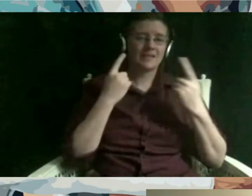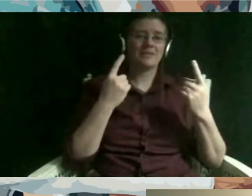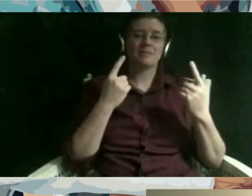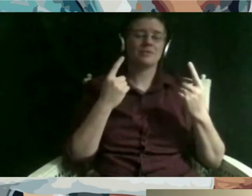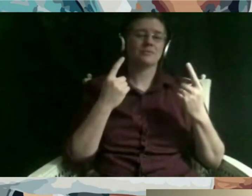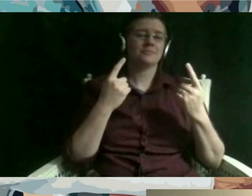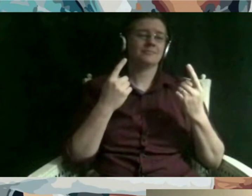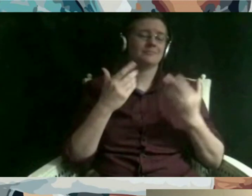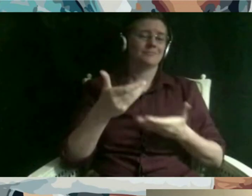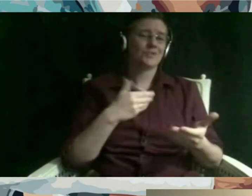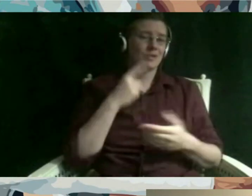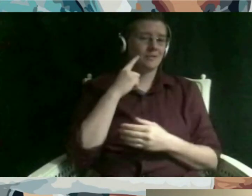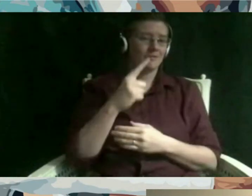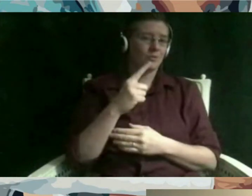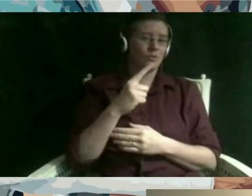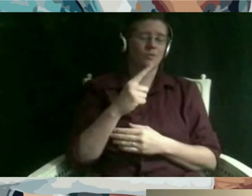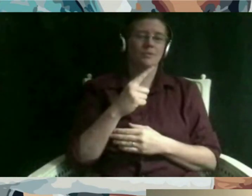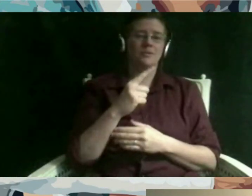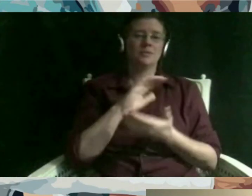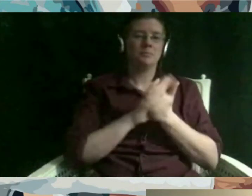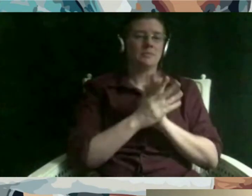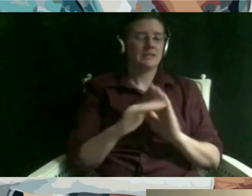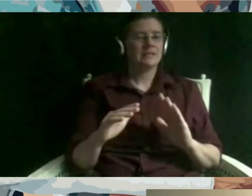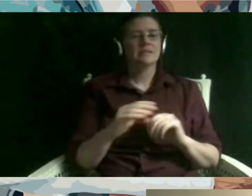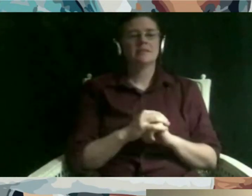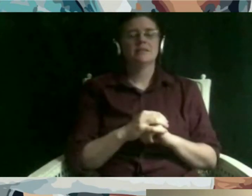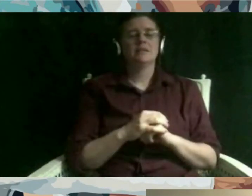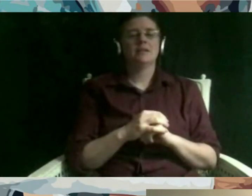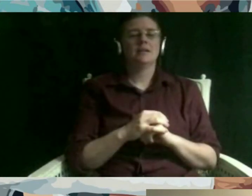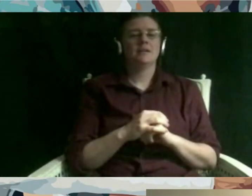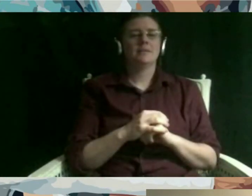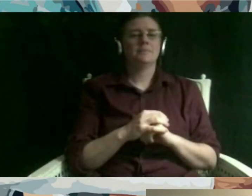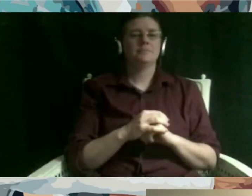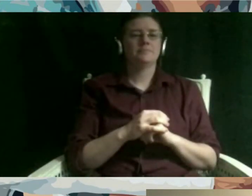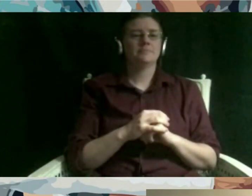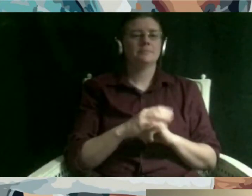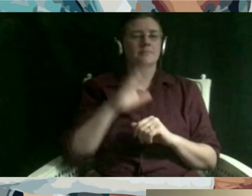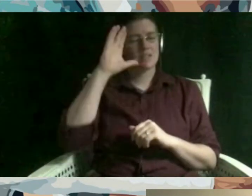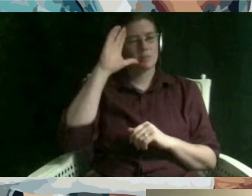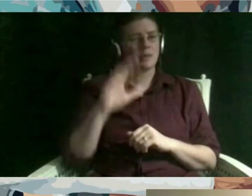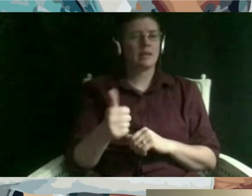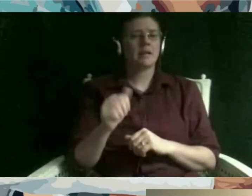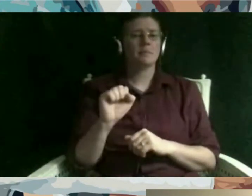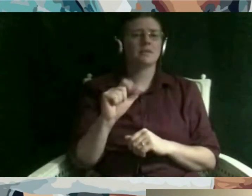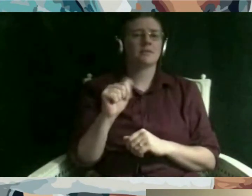every one of you i said onward akam peace from god be upon you uh it was a pleasure being here